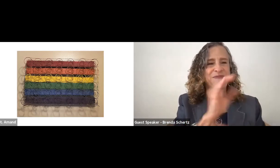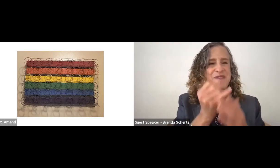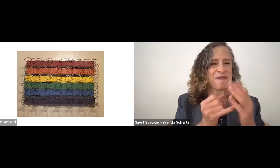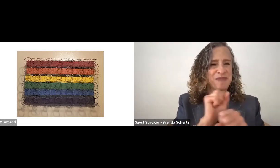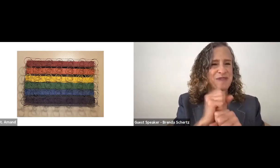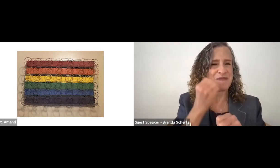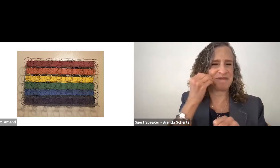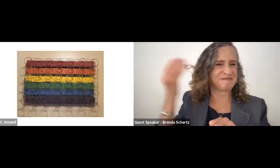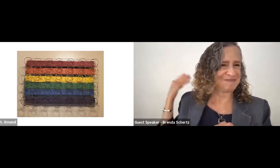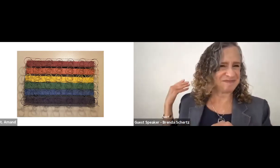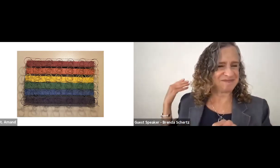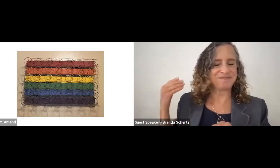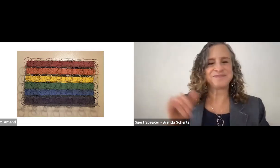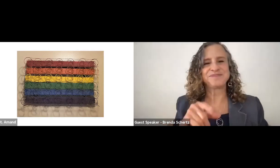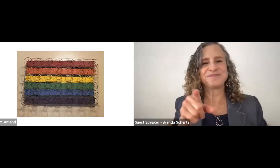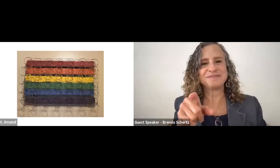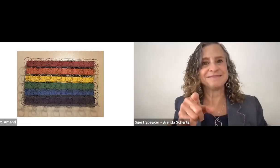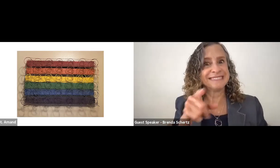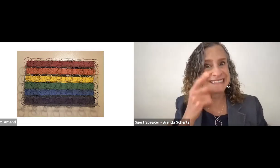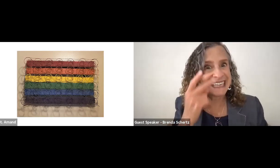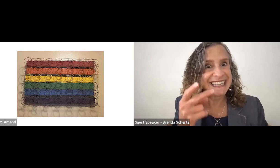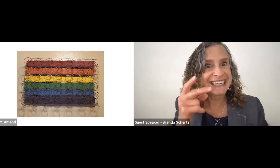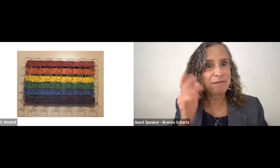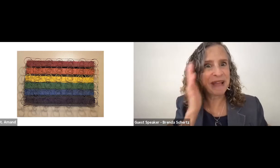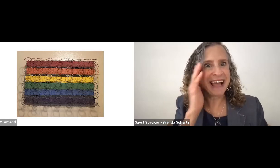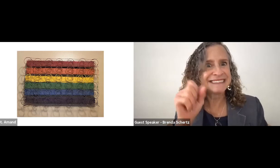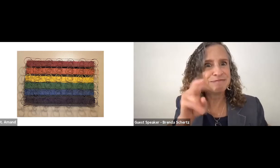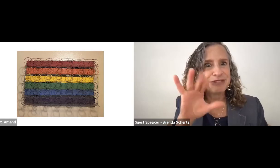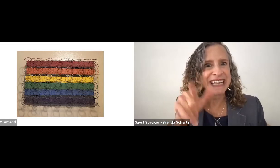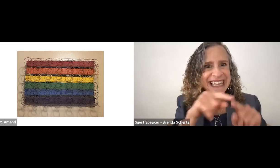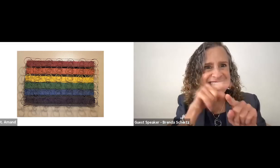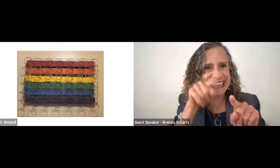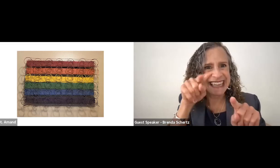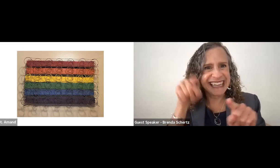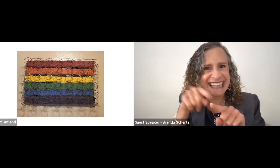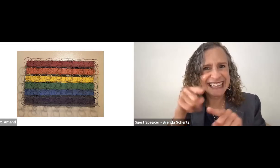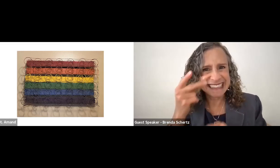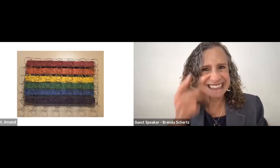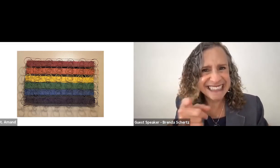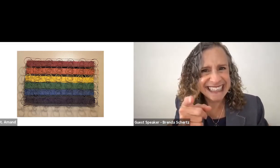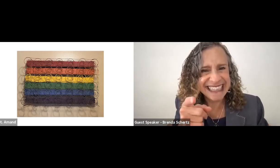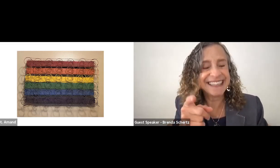and... we saw that a while ago when we were talking about DCARA.